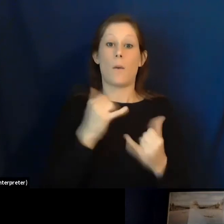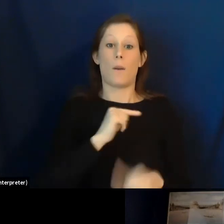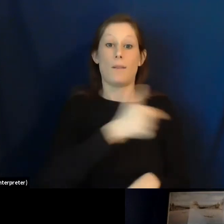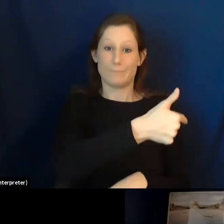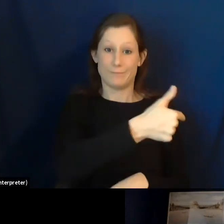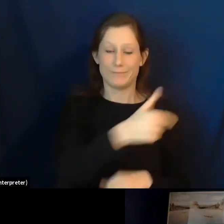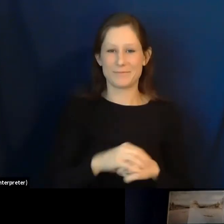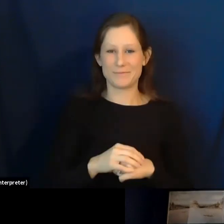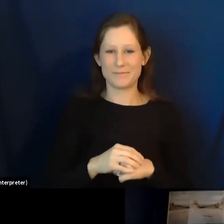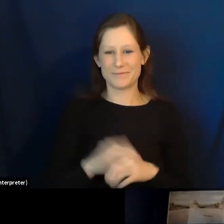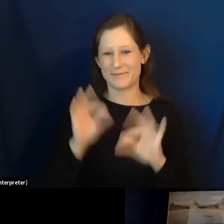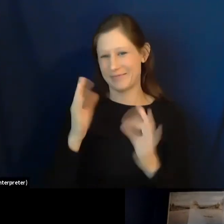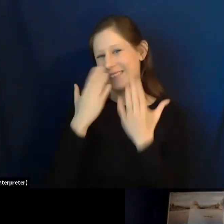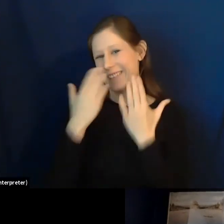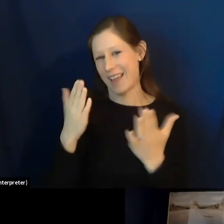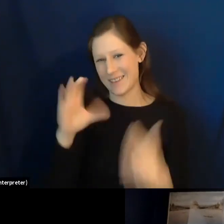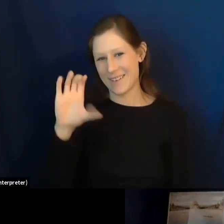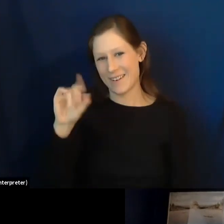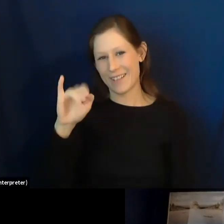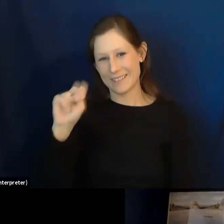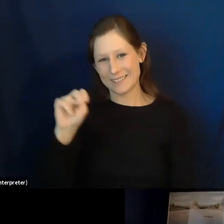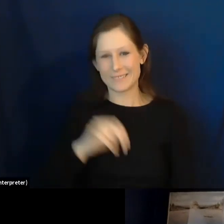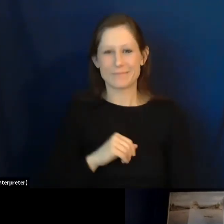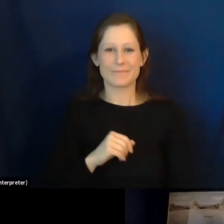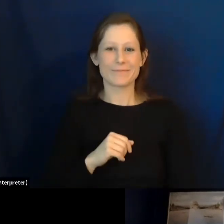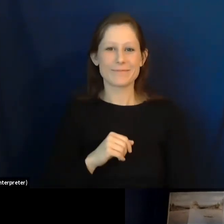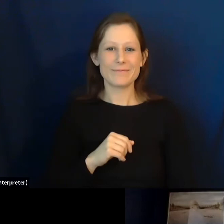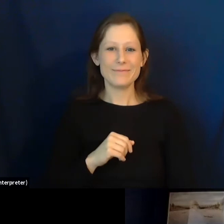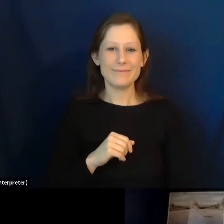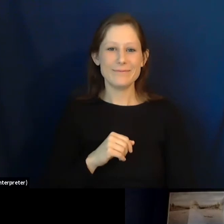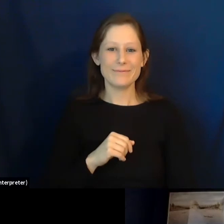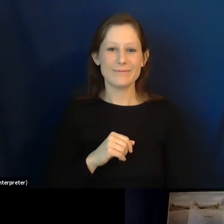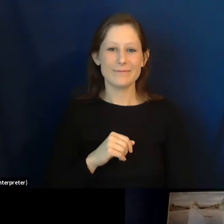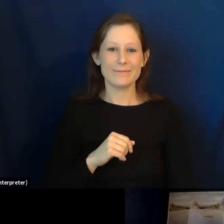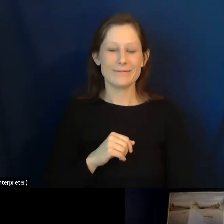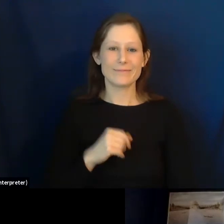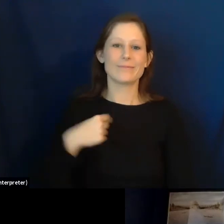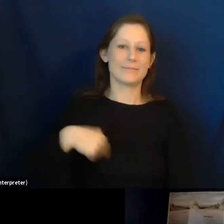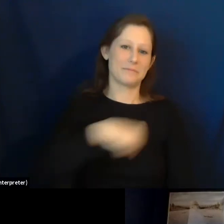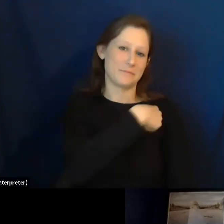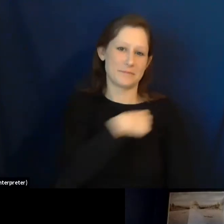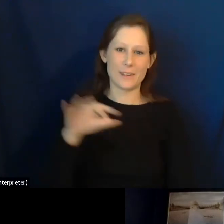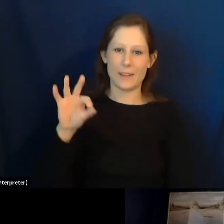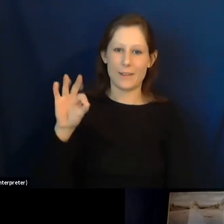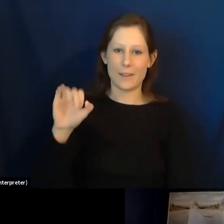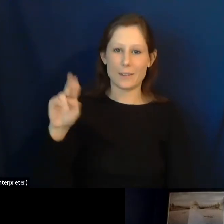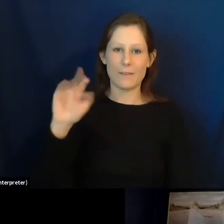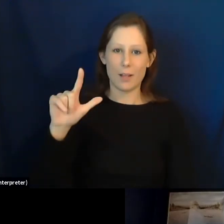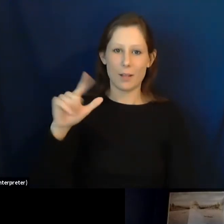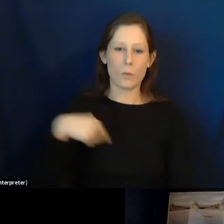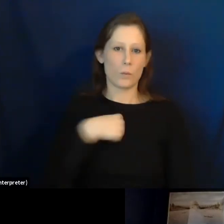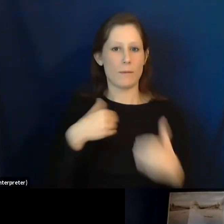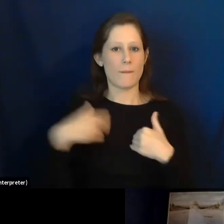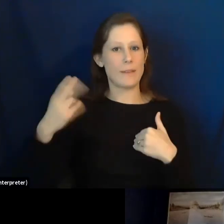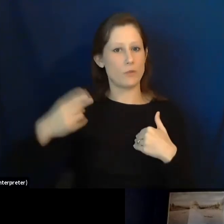Thanks, Tom. Yes, so we at the Festival, of course, have a history of including ASL